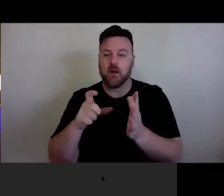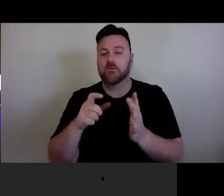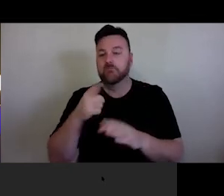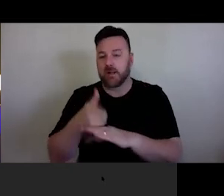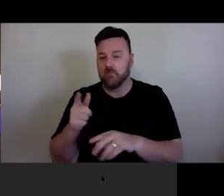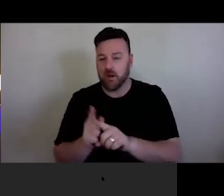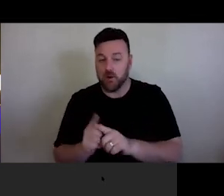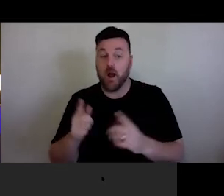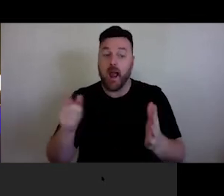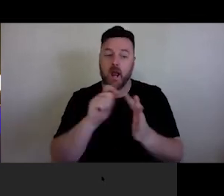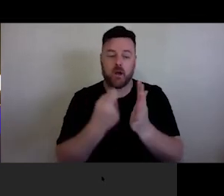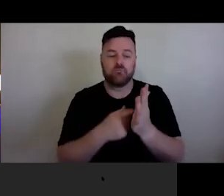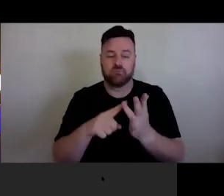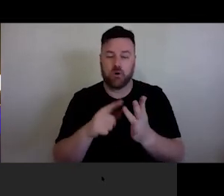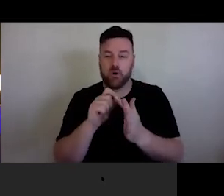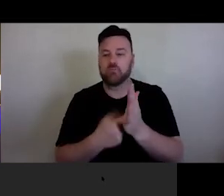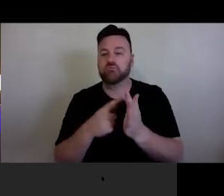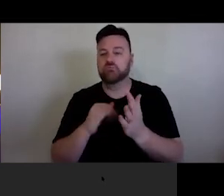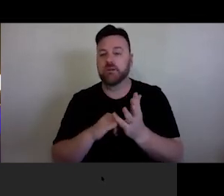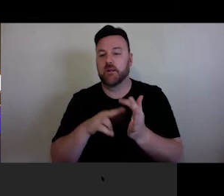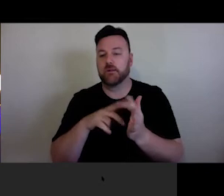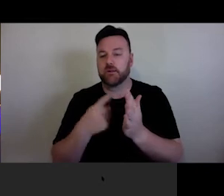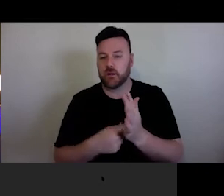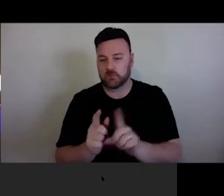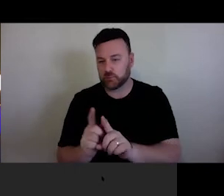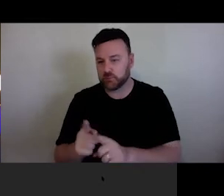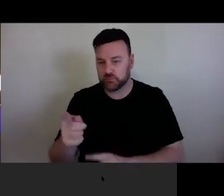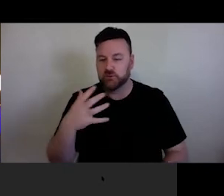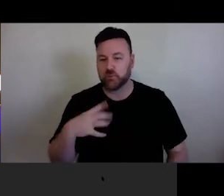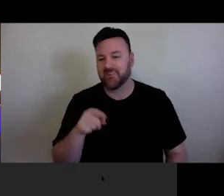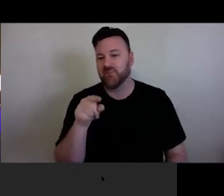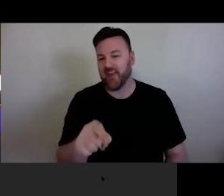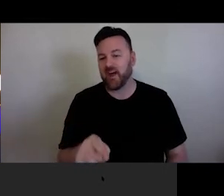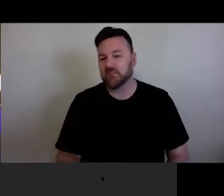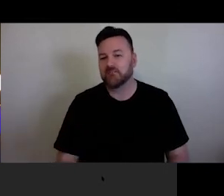as well to get some professional lower thirds and different pieces of